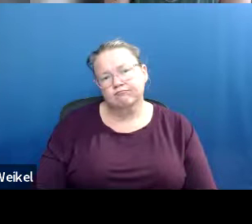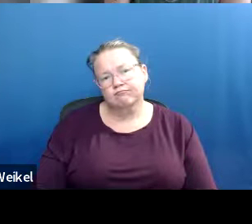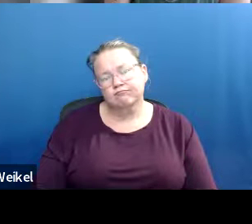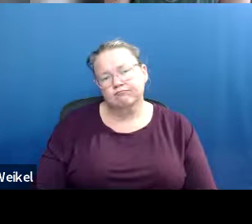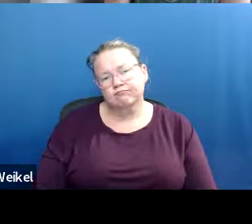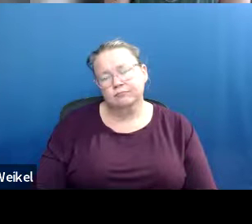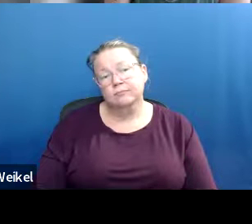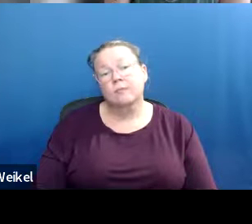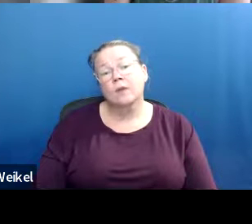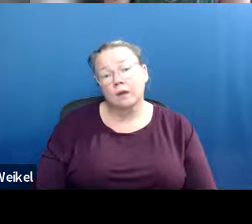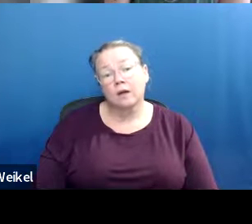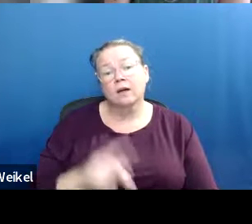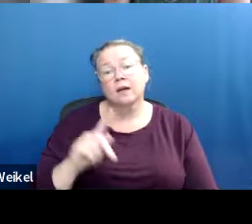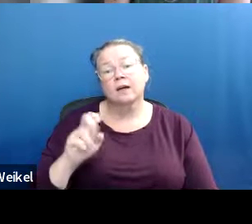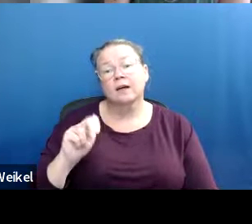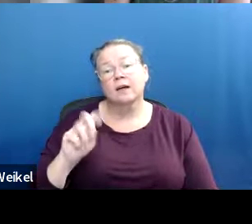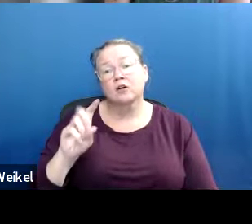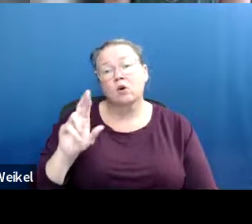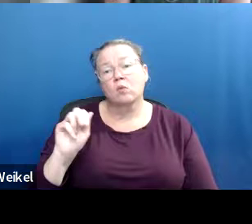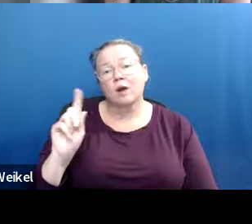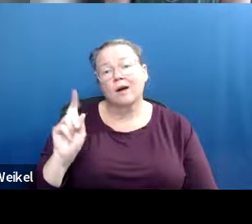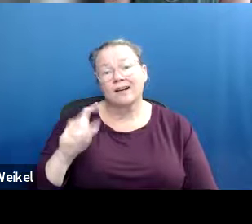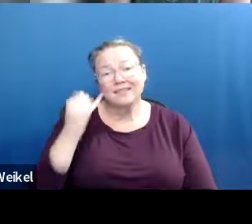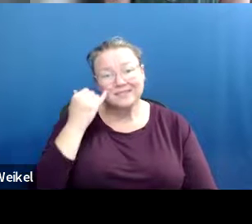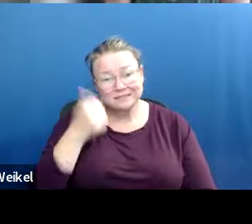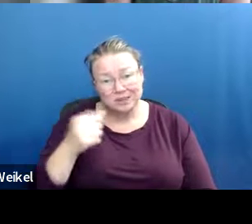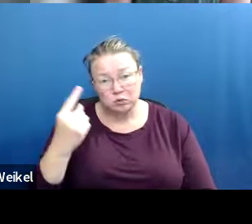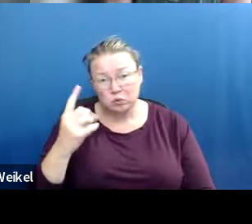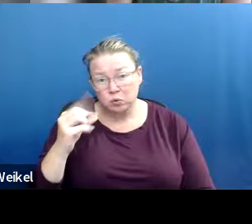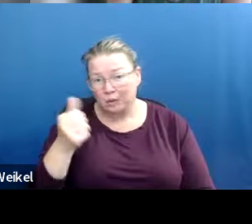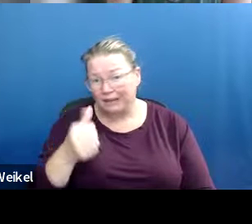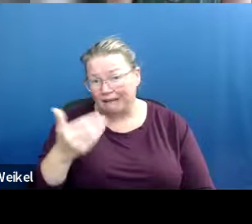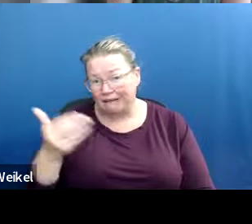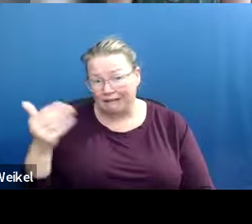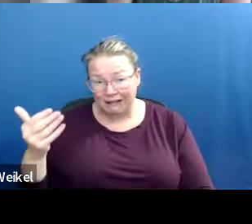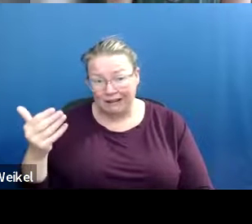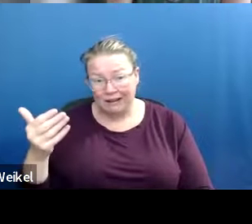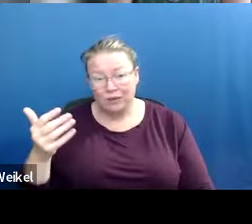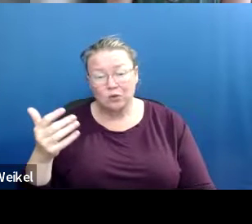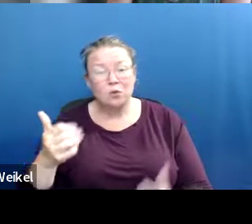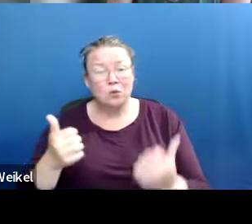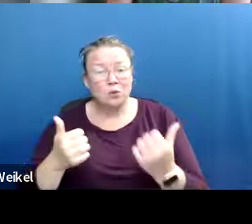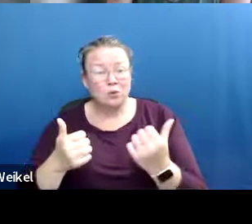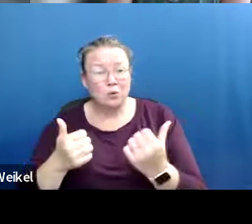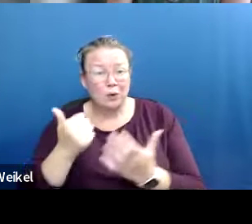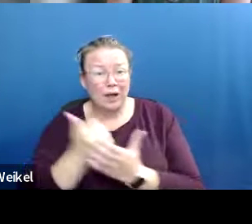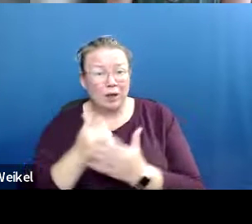Harm (He/Him): kendra. Harm (He/Him): If anyone is doing anything to help celebrate the 88 this month.